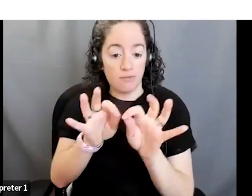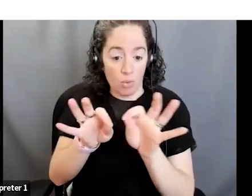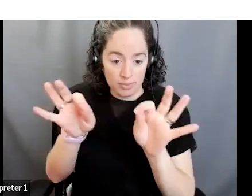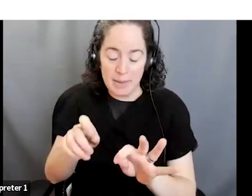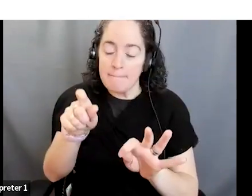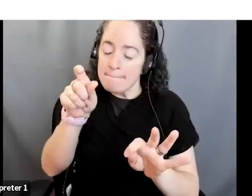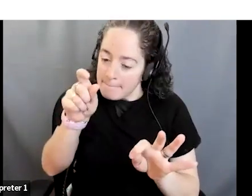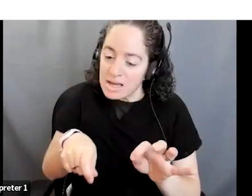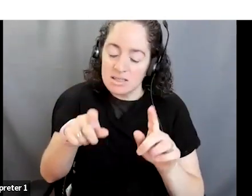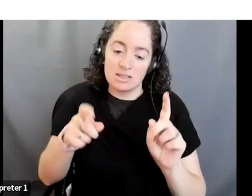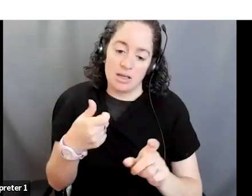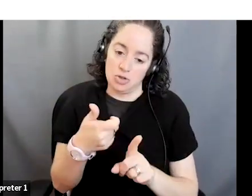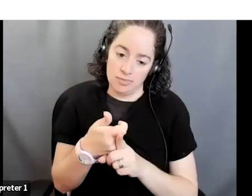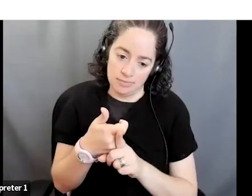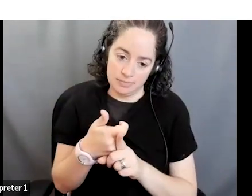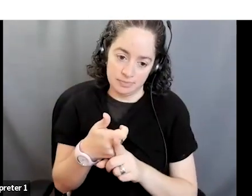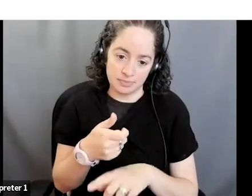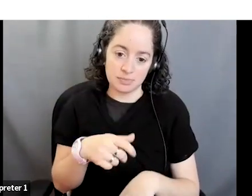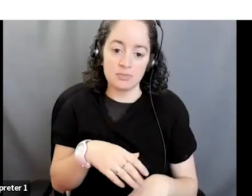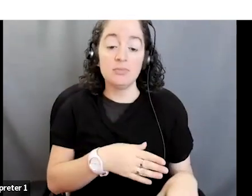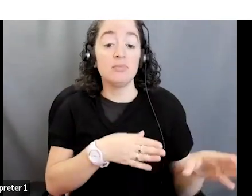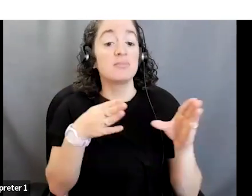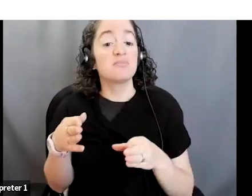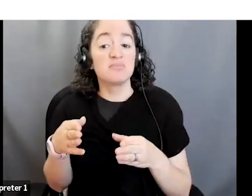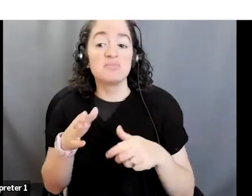Some upcoming laws that are going to come into effect.